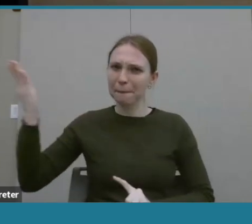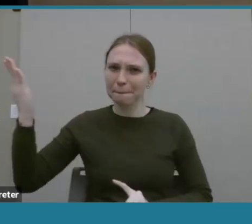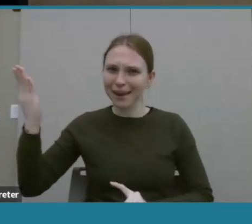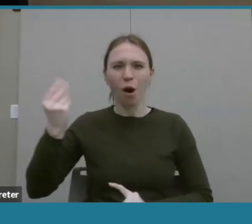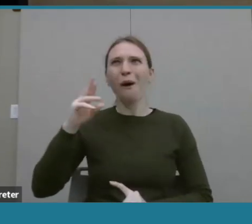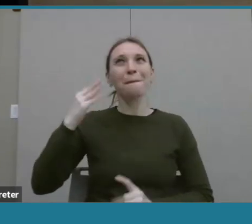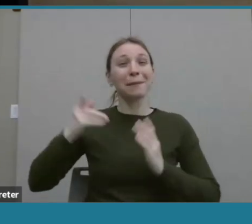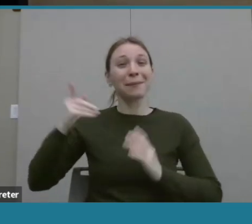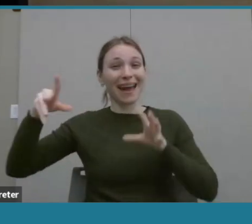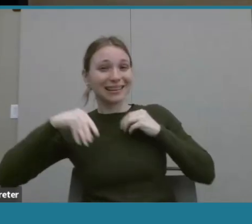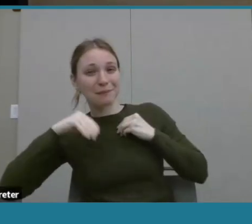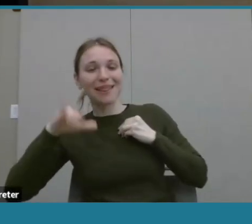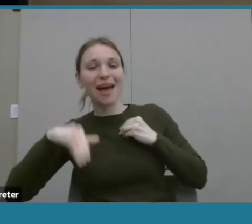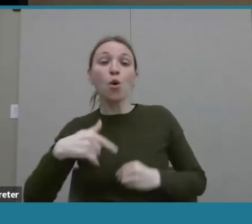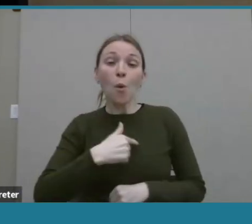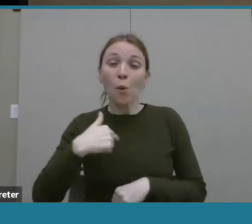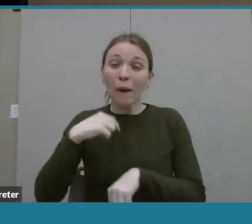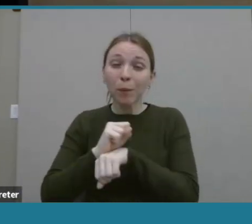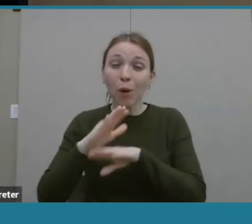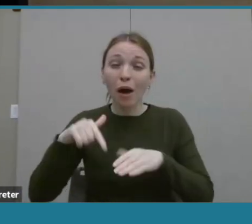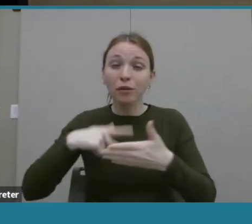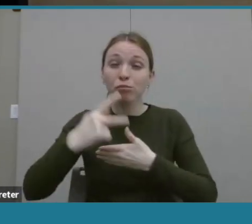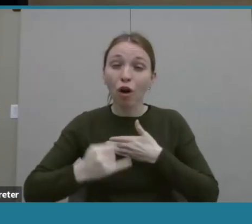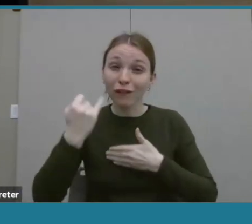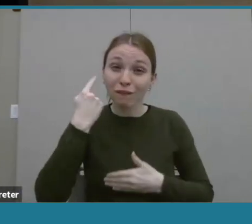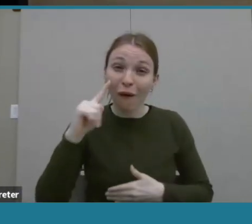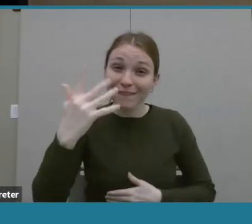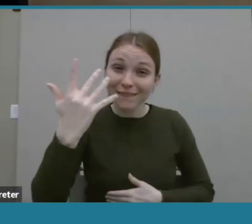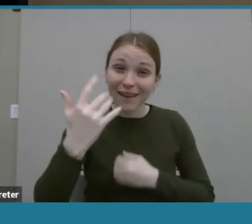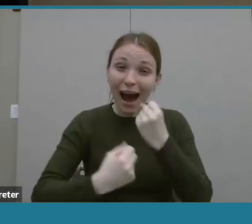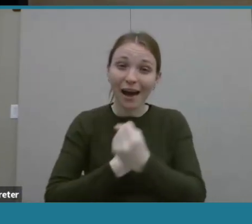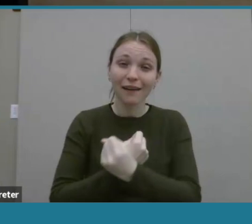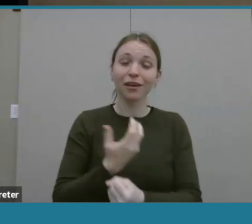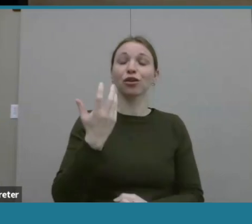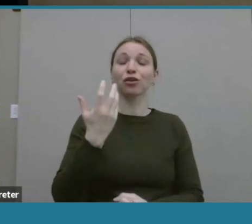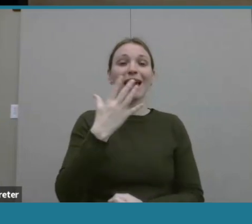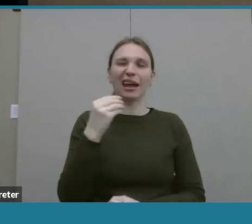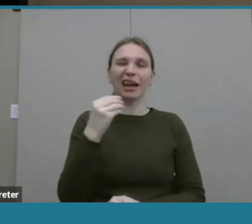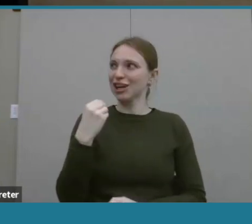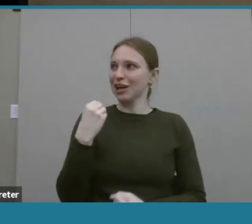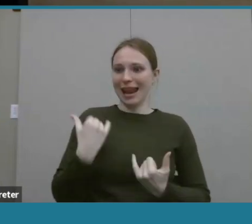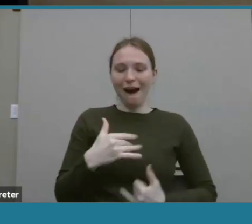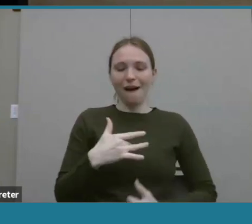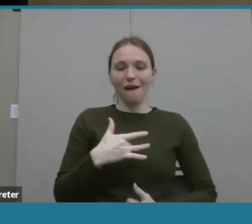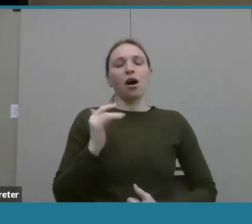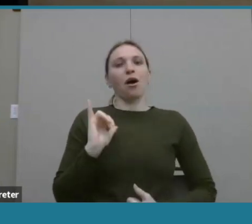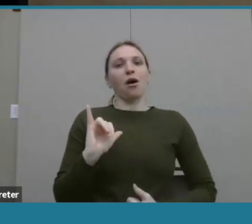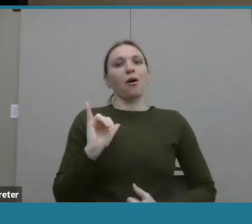That's how long we've been working on this project. It kind of feels like we're just now, we're just now kind of at the getting up the end where we've wrapped that up.